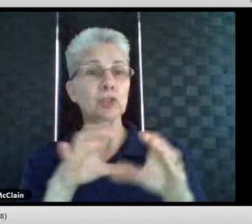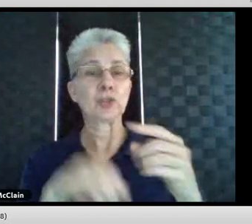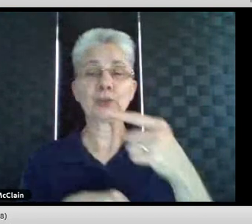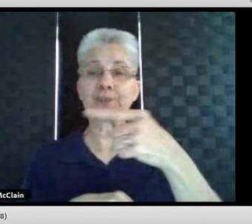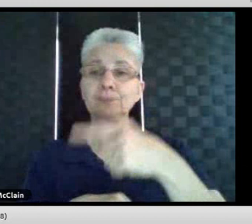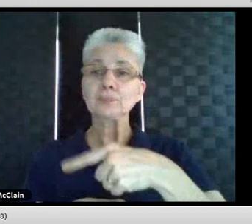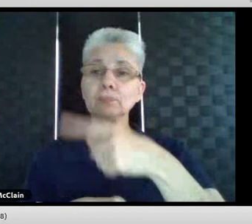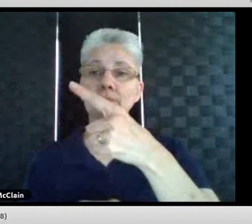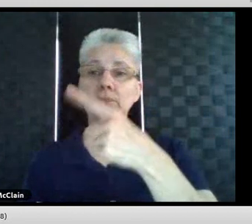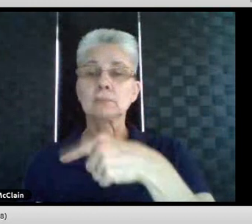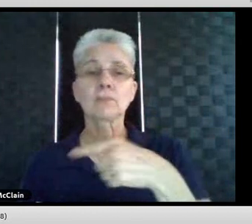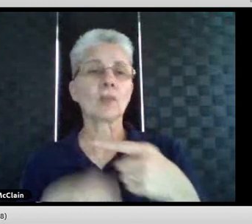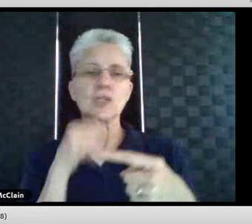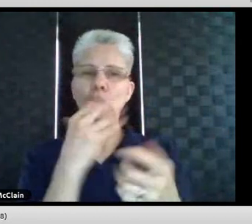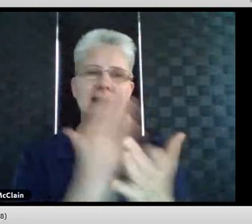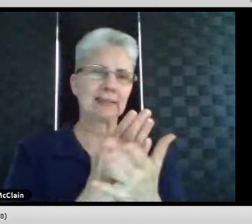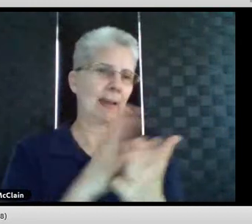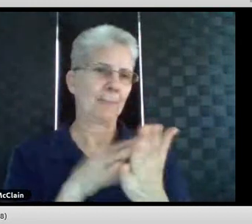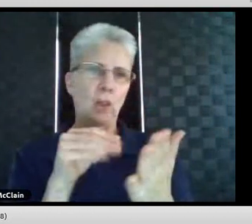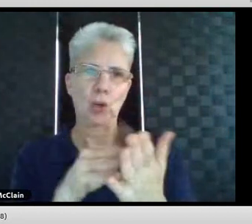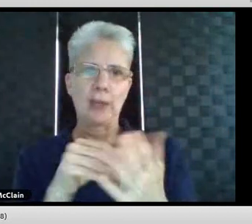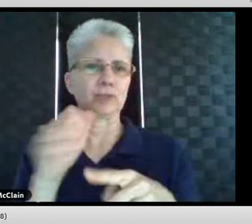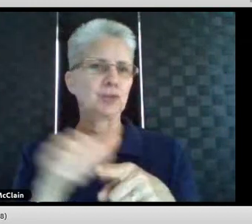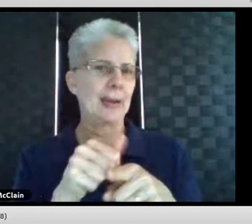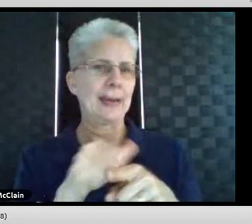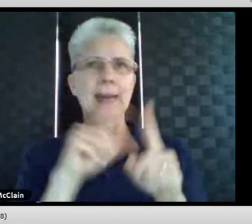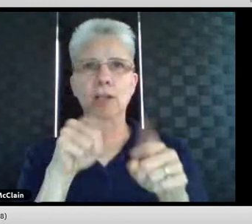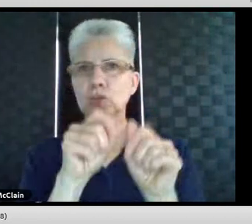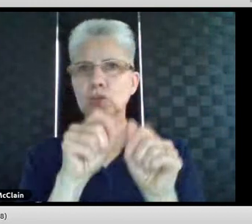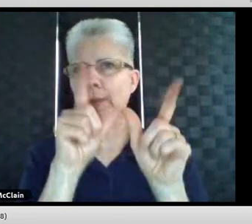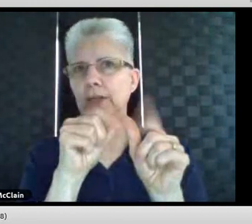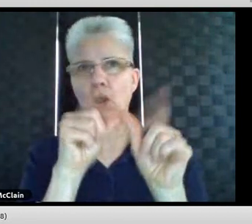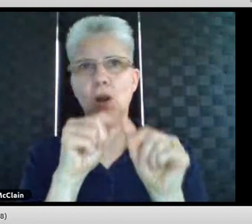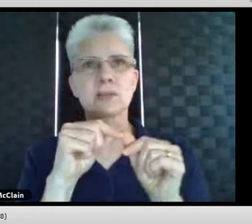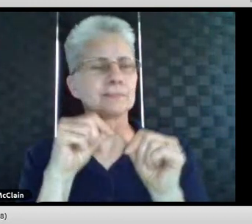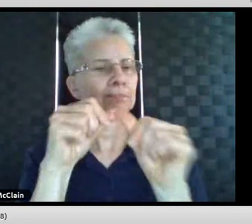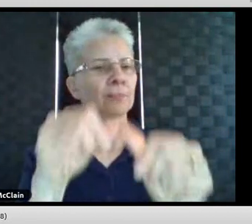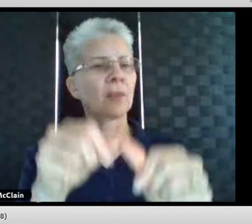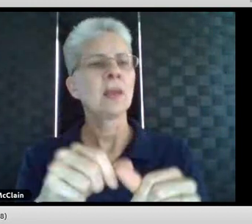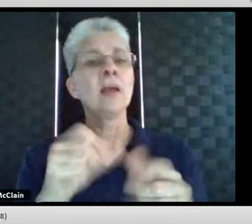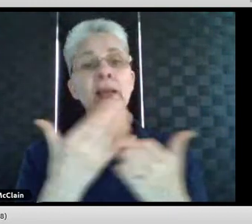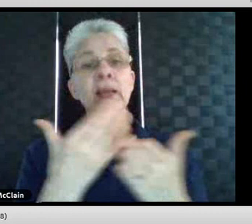don't ever stop learning and training and going to webinars. And then some of the things I do, you know,